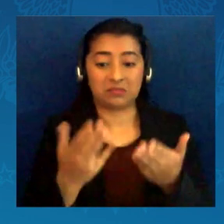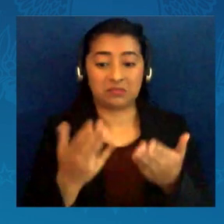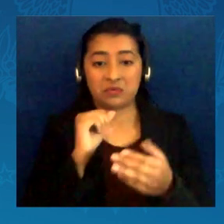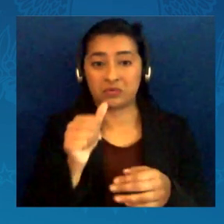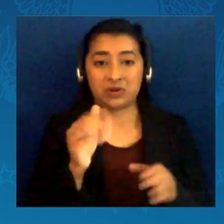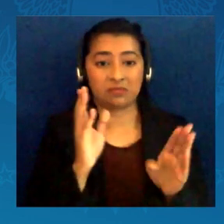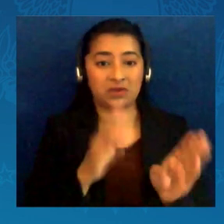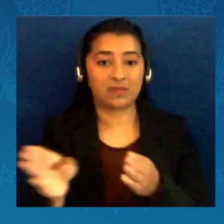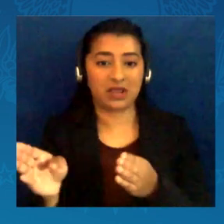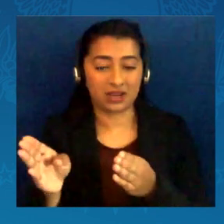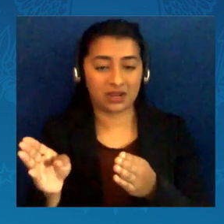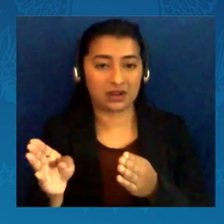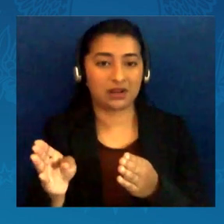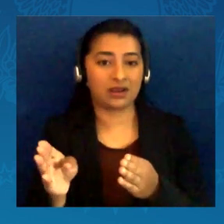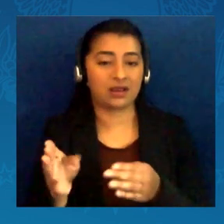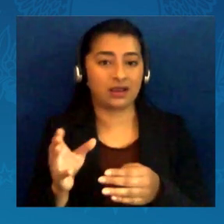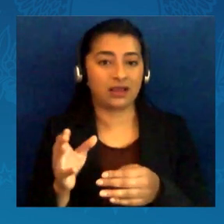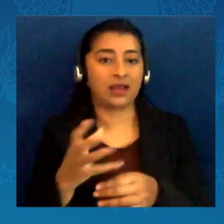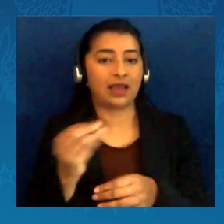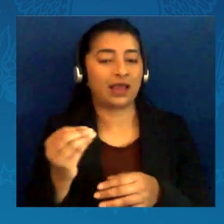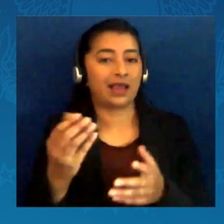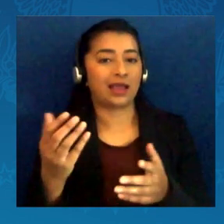and certainly for which we need to develop the skillsets